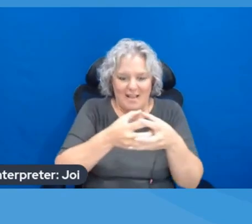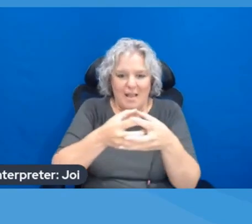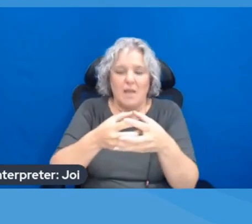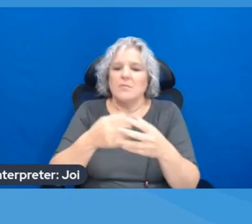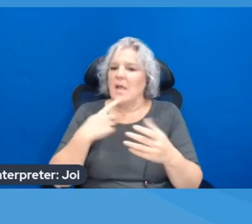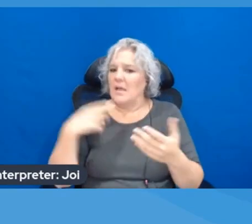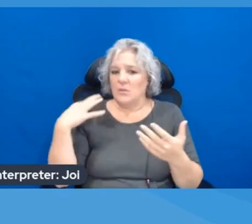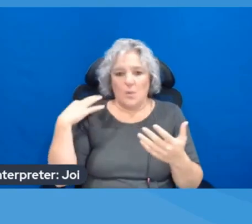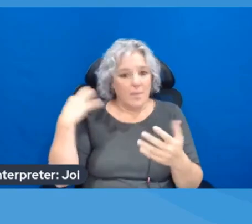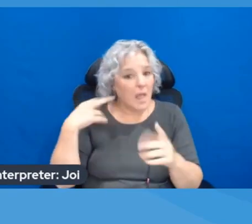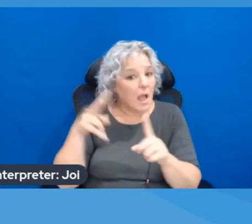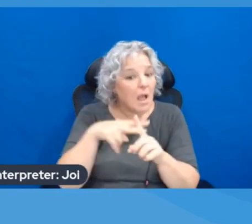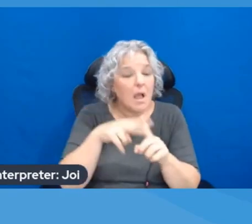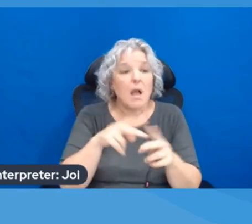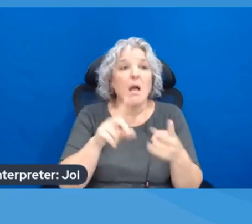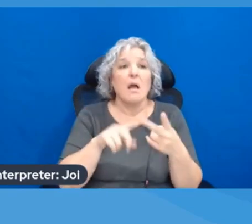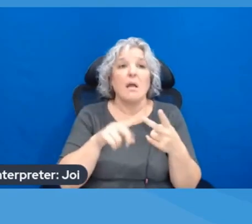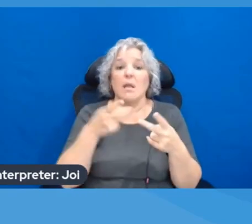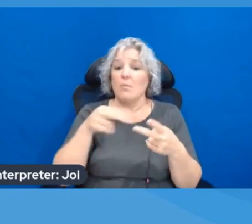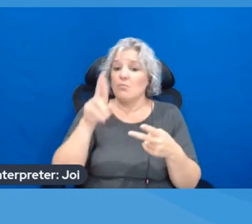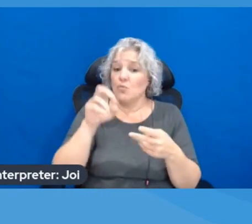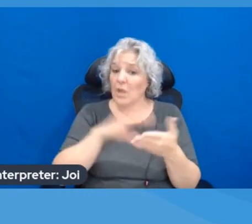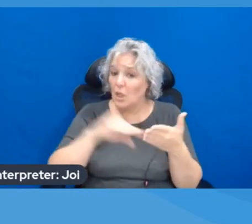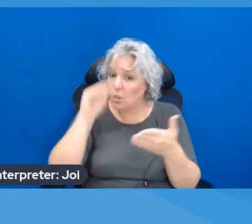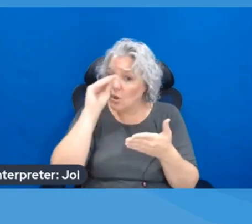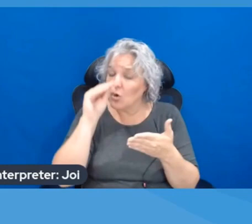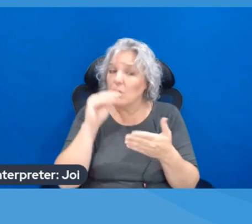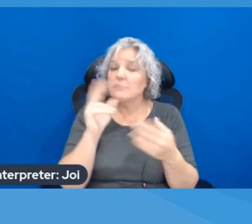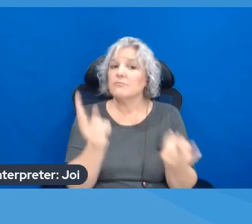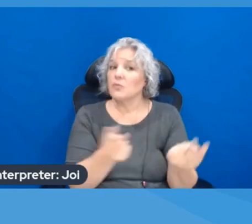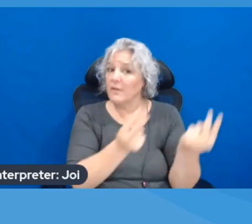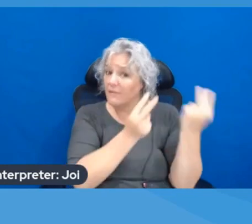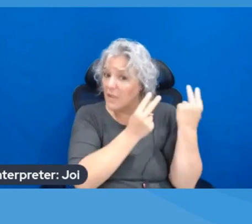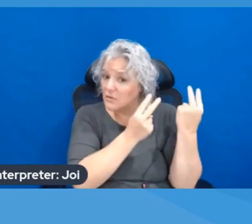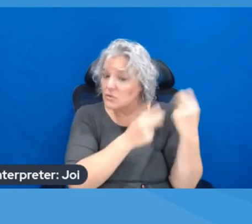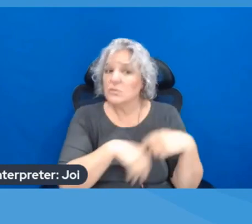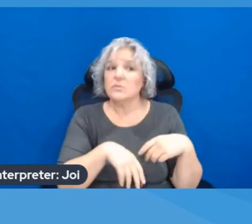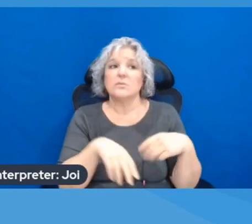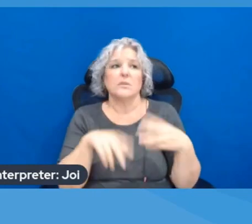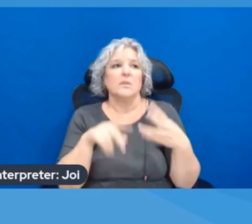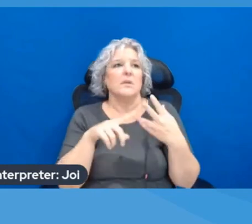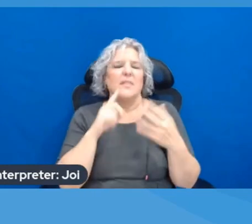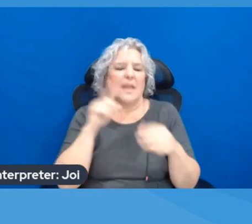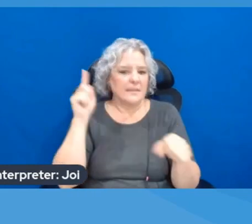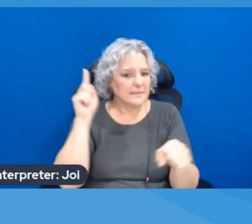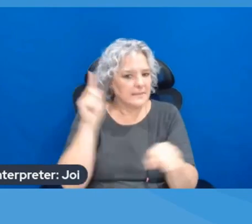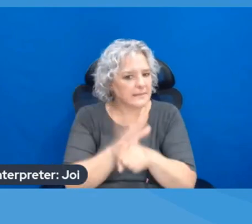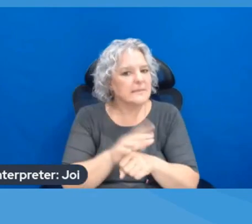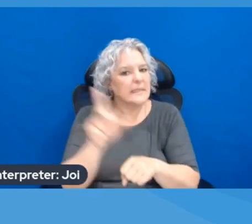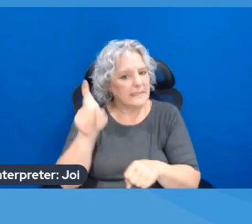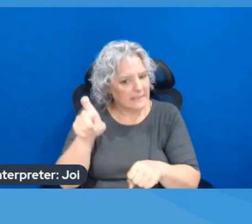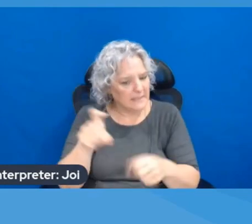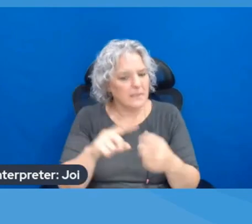that involves some pre-learning and reflection. The teams applying had to demonstrate commitment to team building, family partnership,